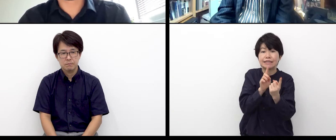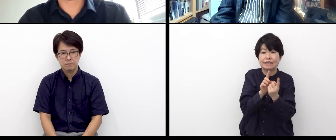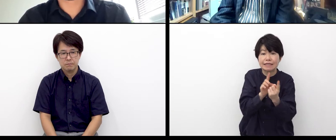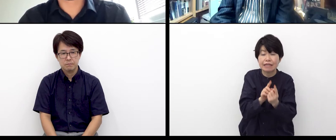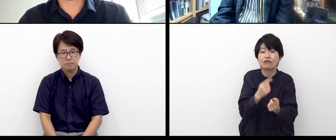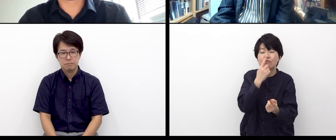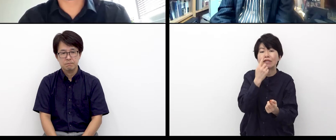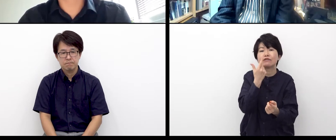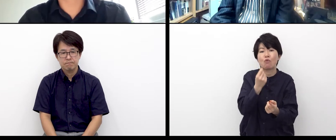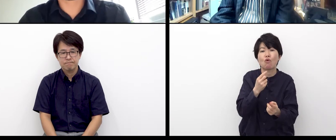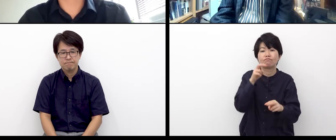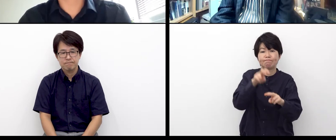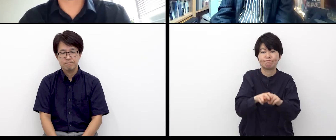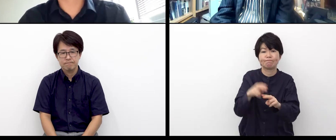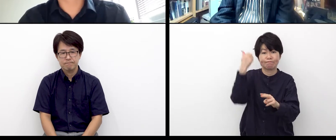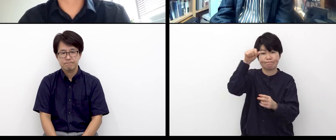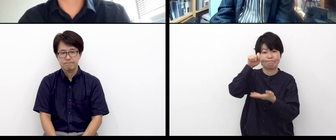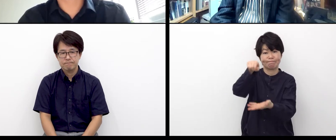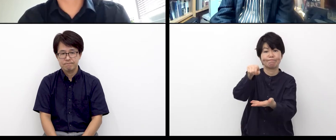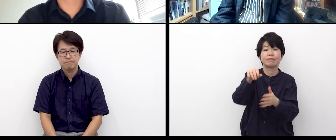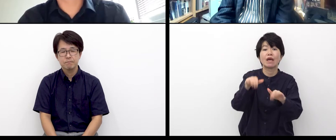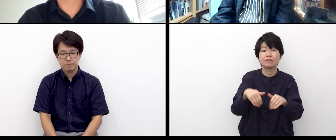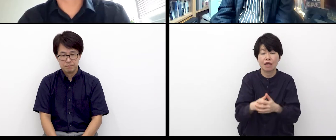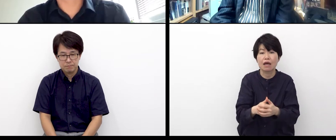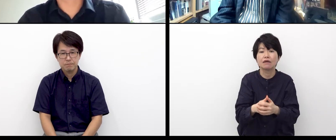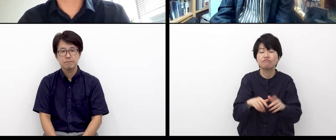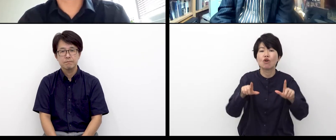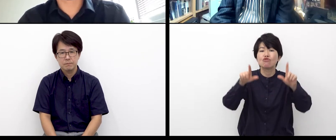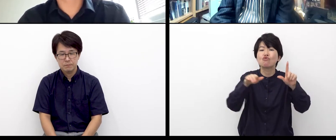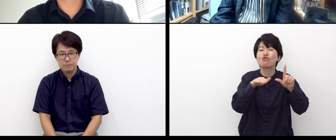Things are going that way in Tokyo, but at the national level,